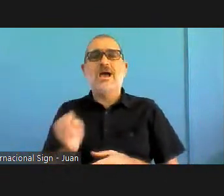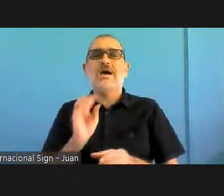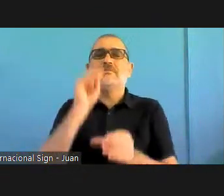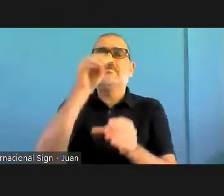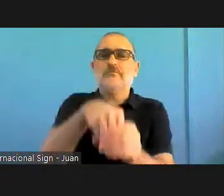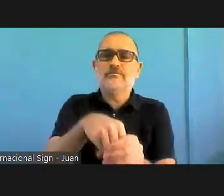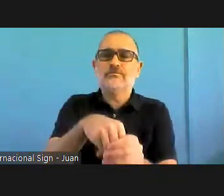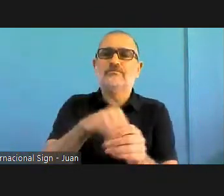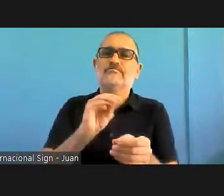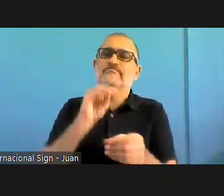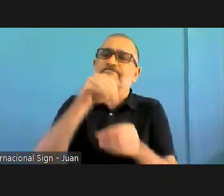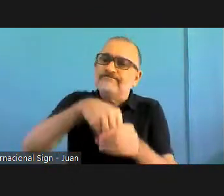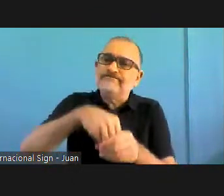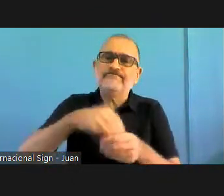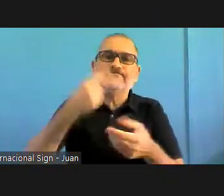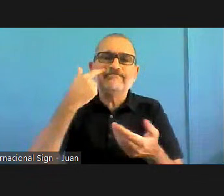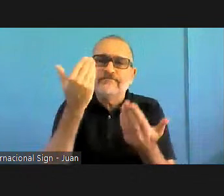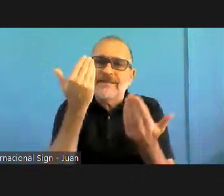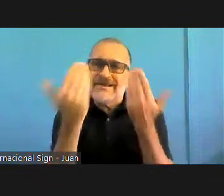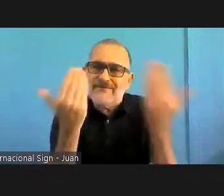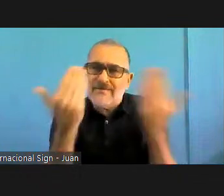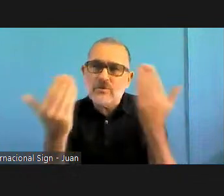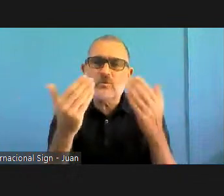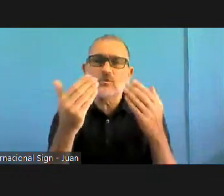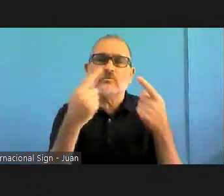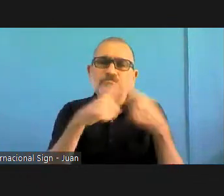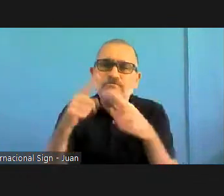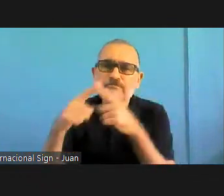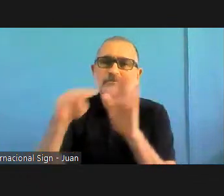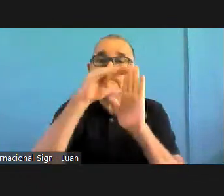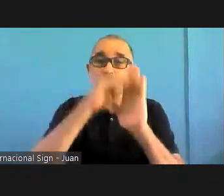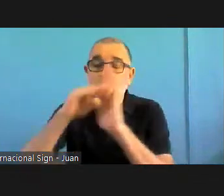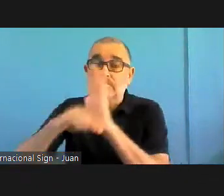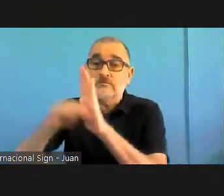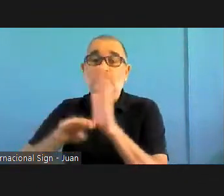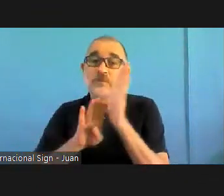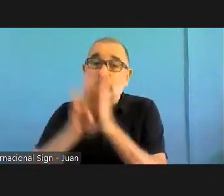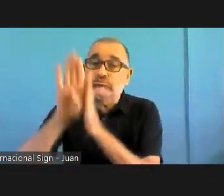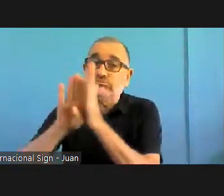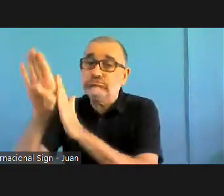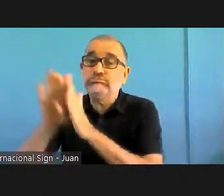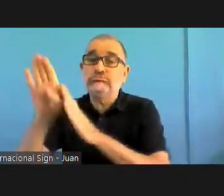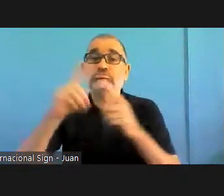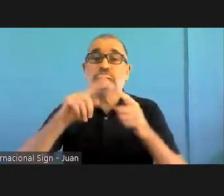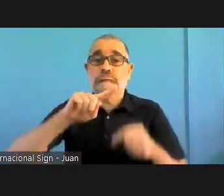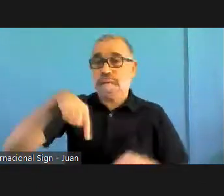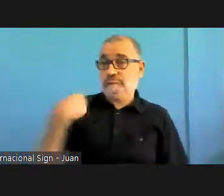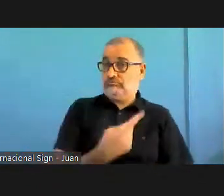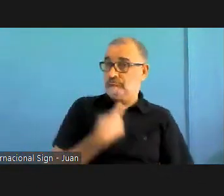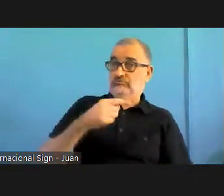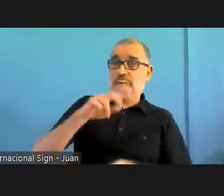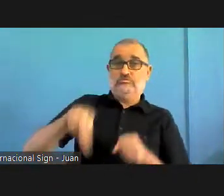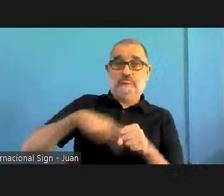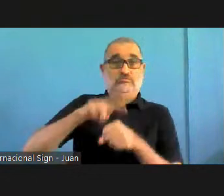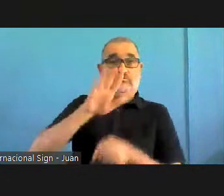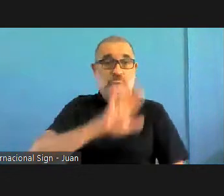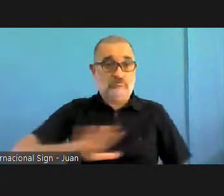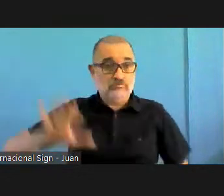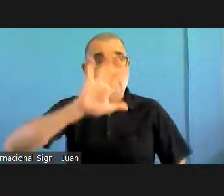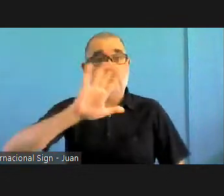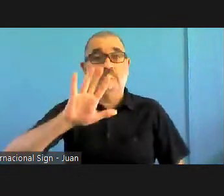in the context of COVID, a lot has been learned , and the importance of this plan has been